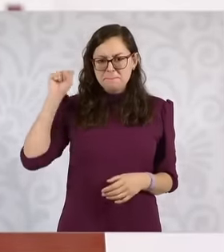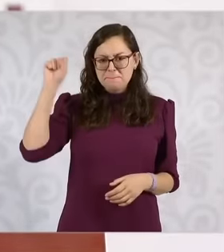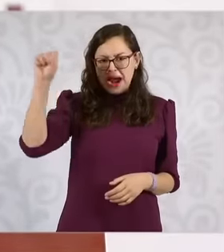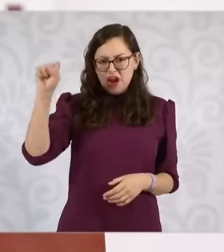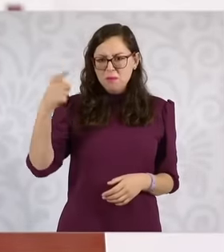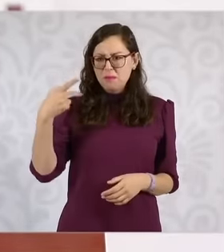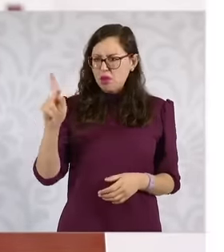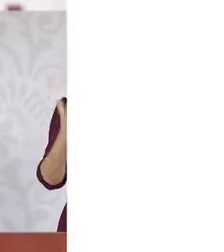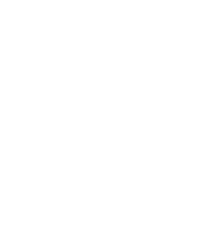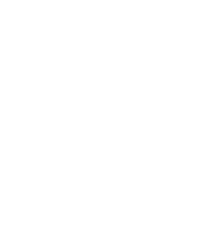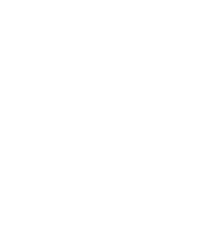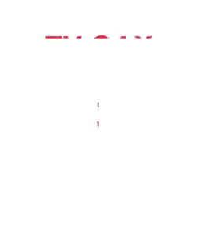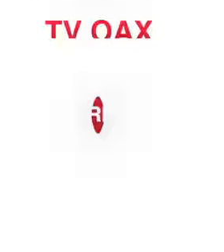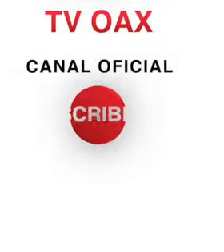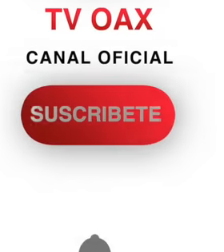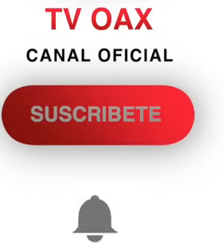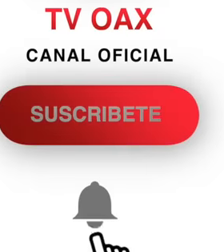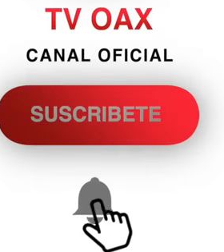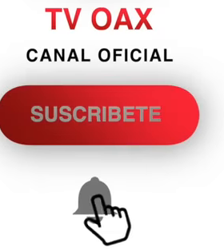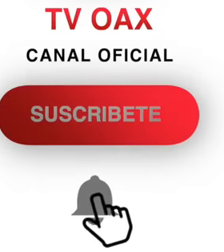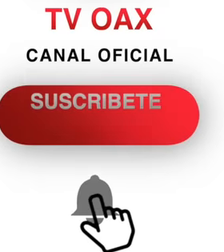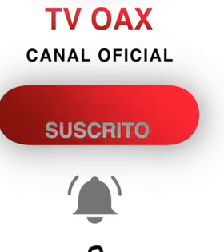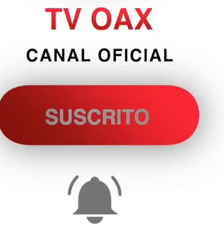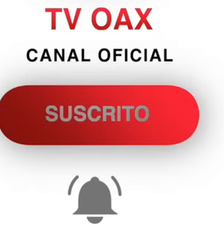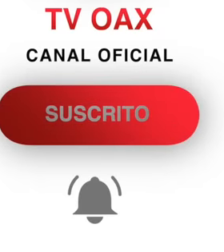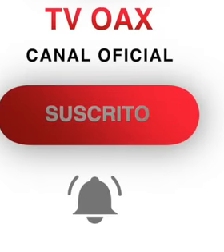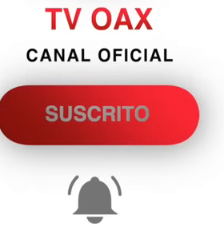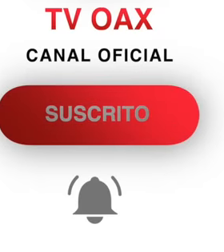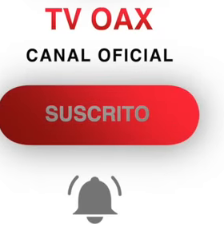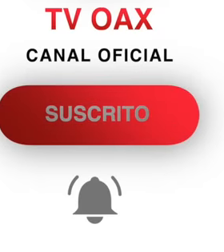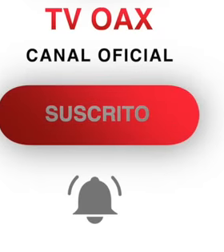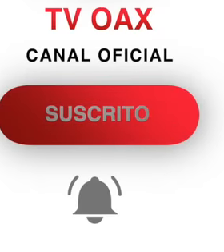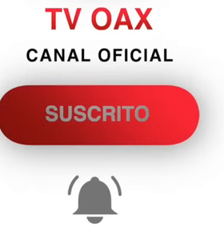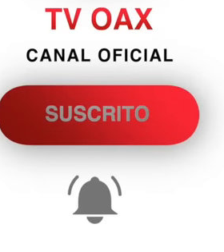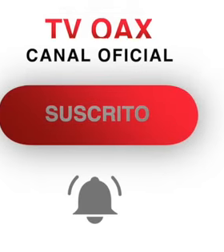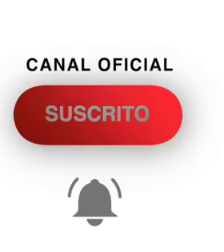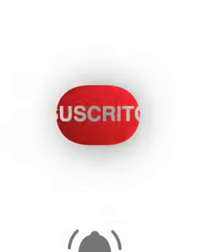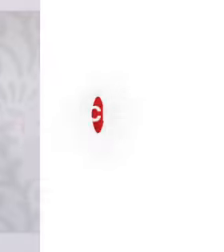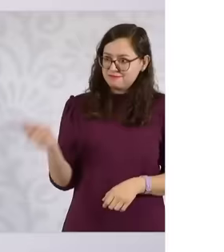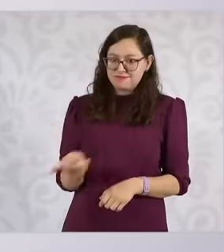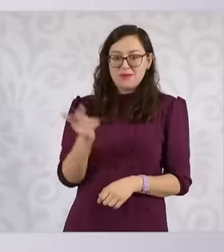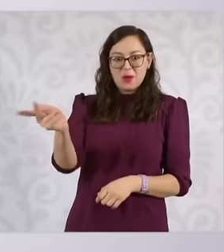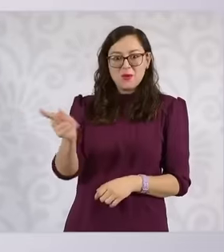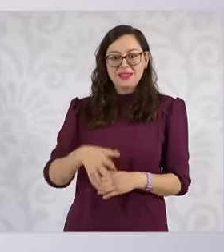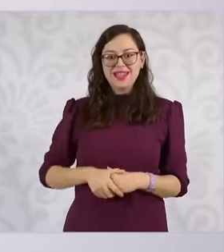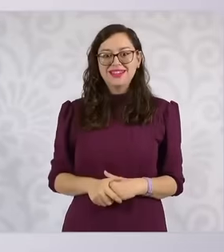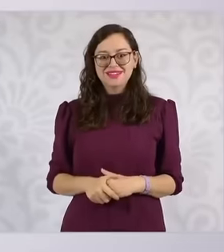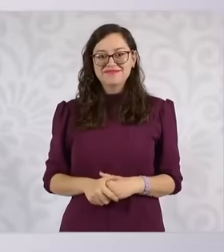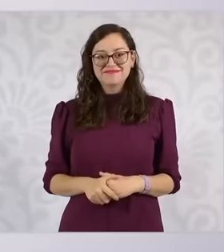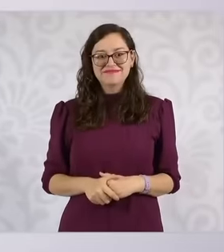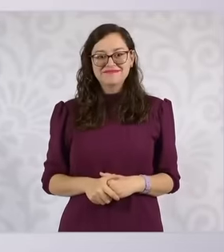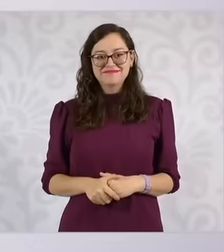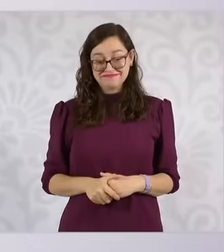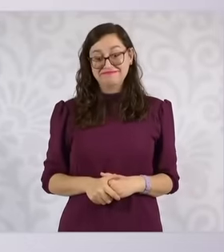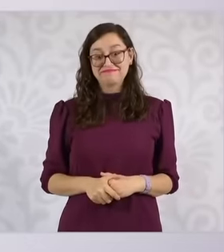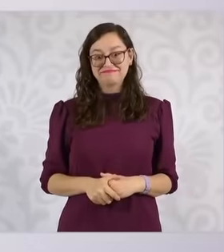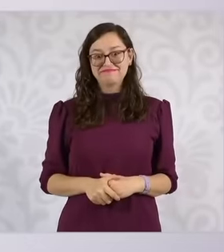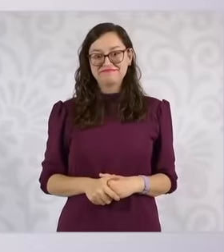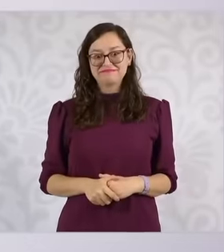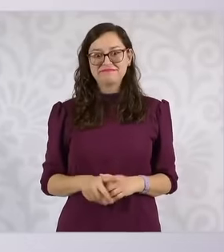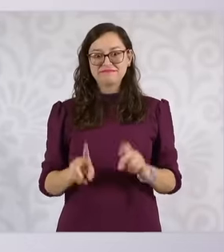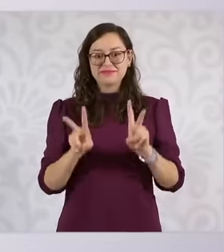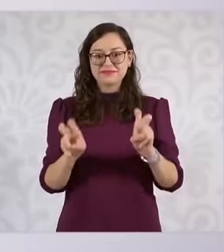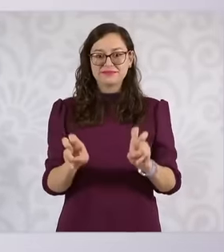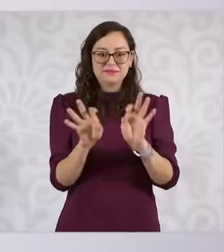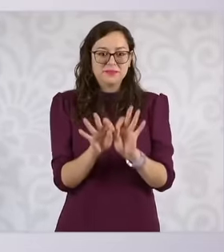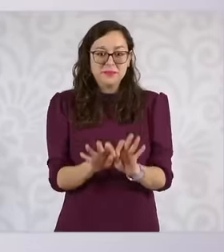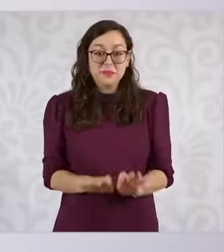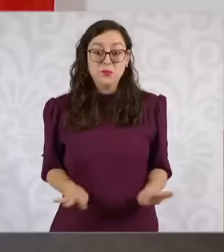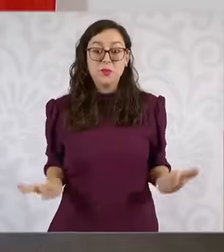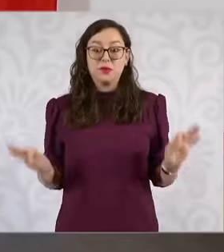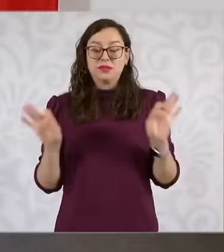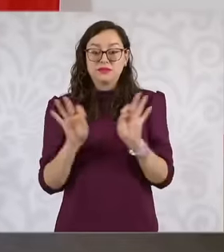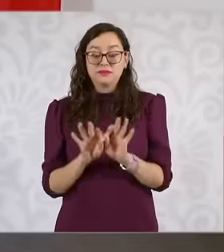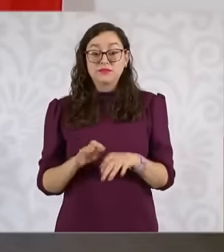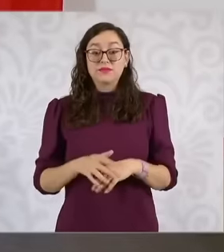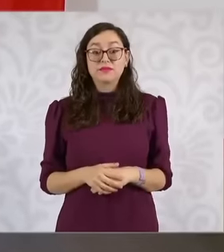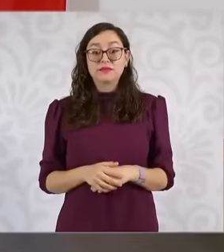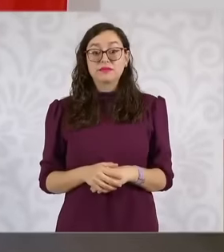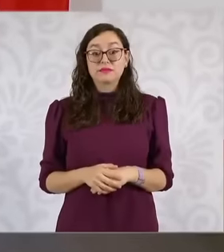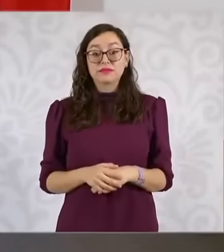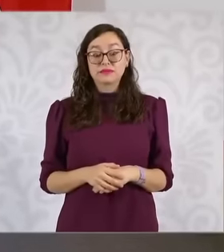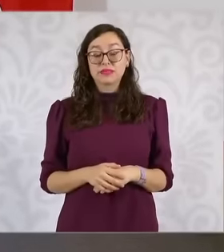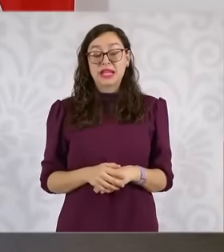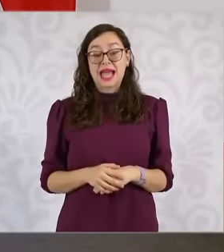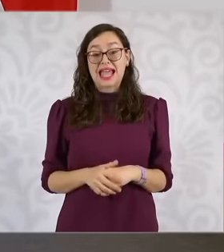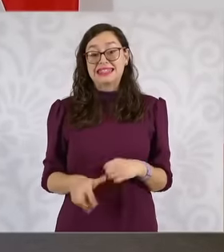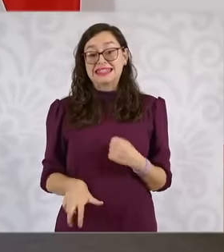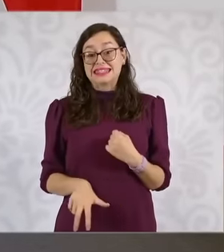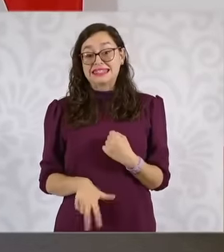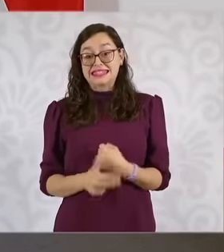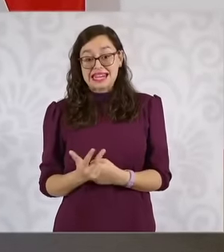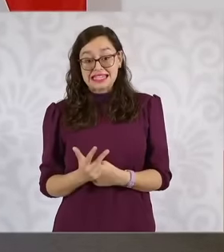salaries, that is, it is something relevant, they are more than 13,000 cases that are